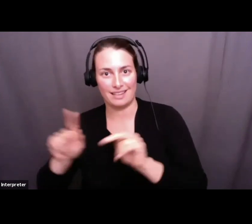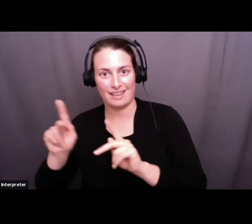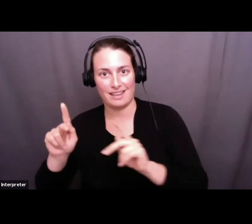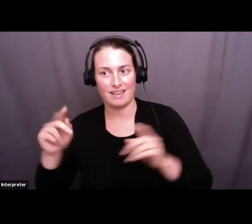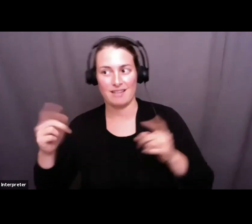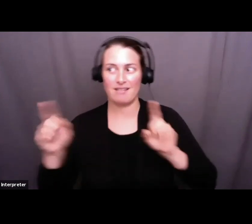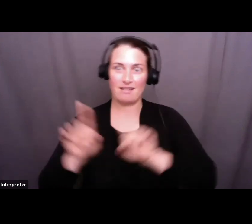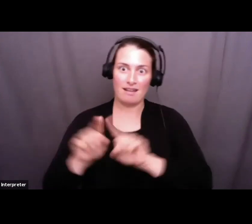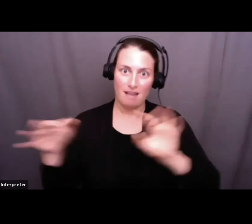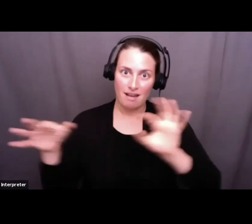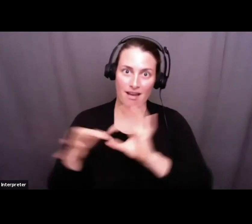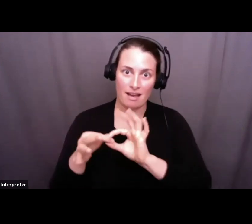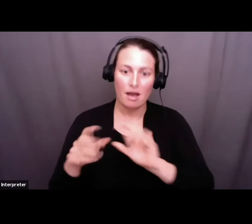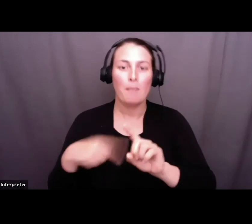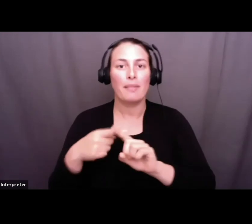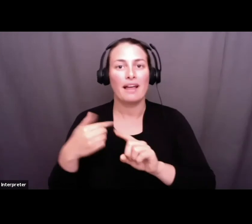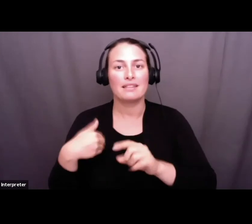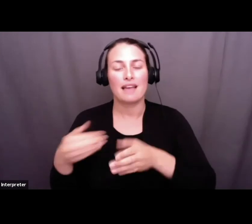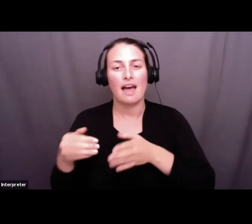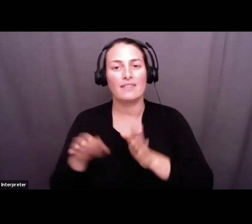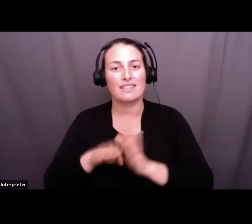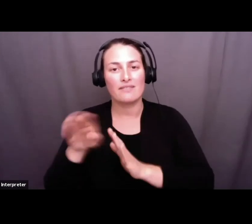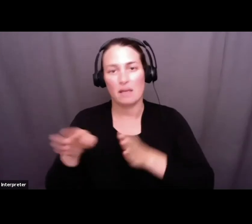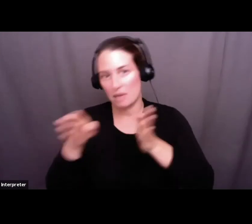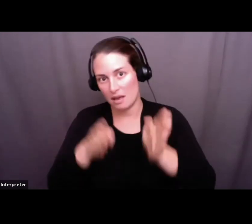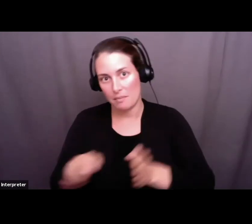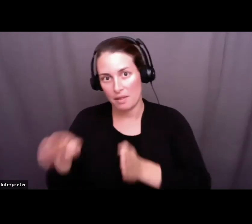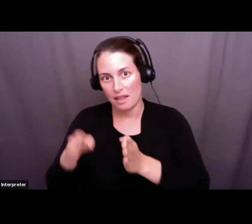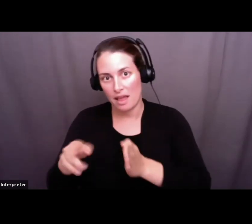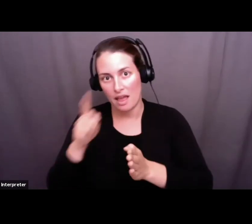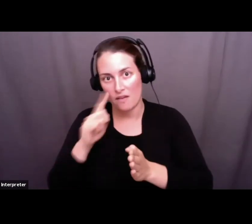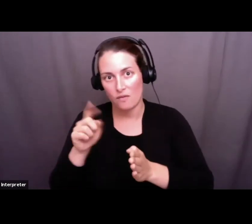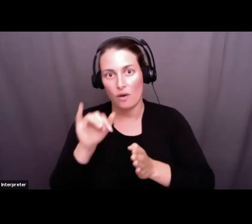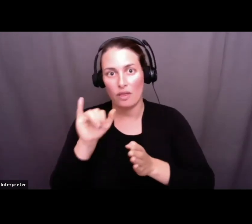for recruited faculty that would be specific to that institution.